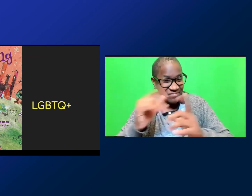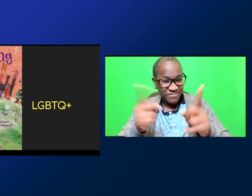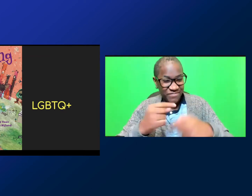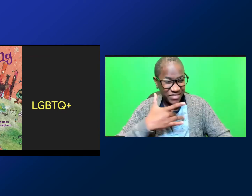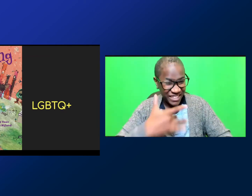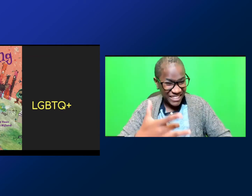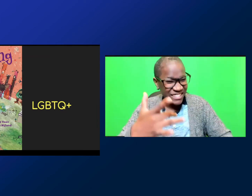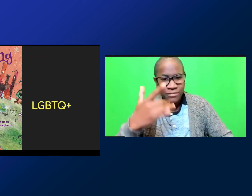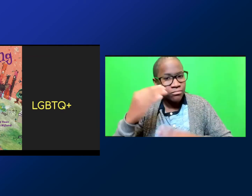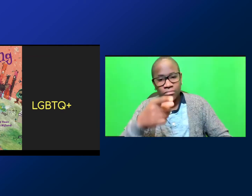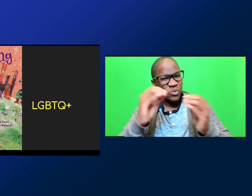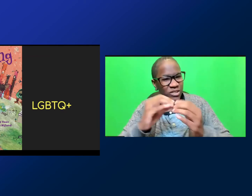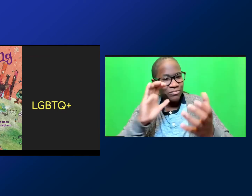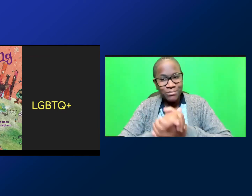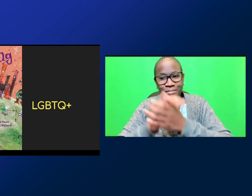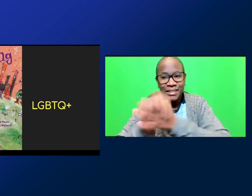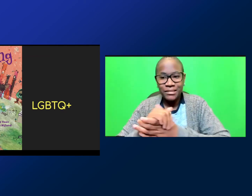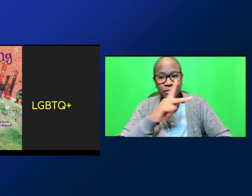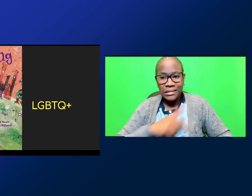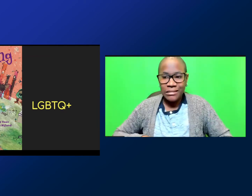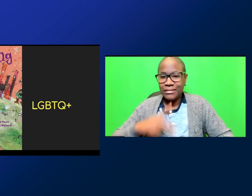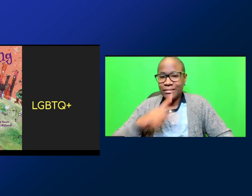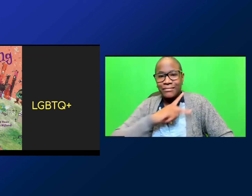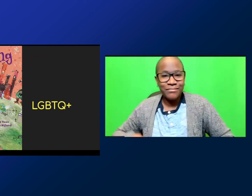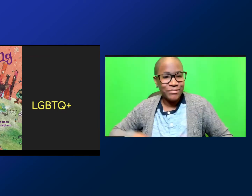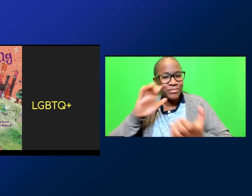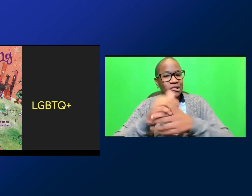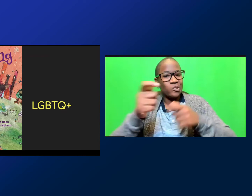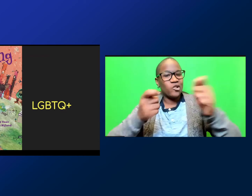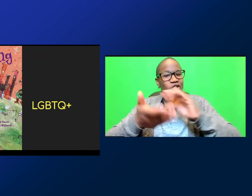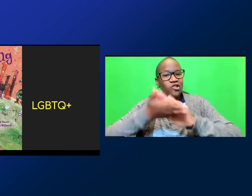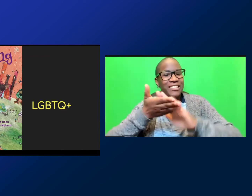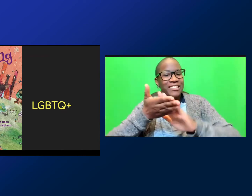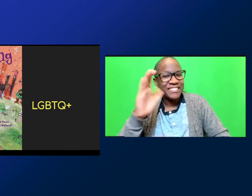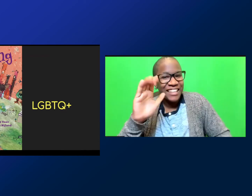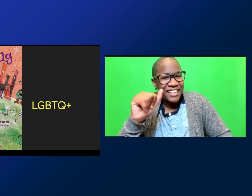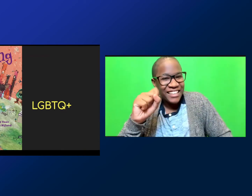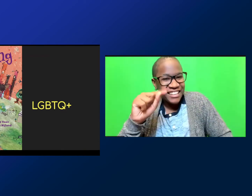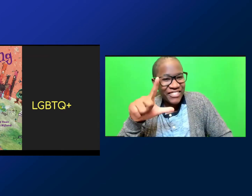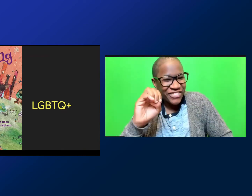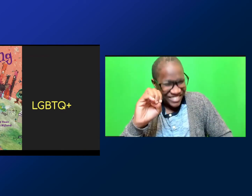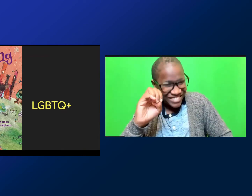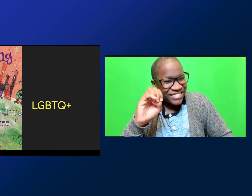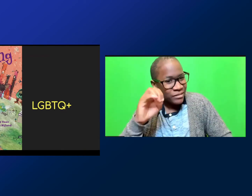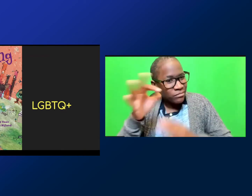and this is focused on the lgbtq plus community we're seeing it become we're seeing same-sex